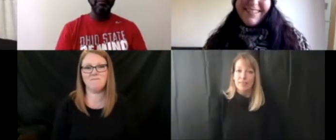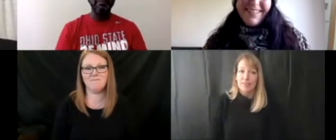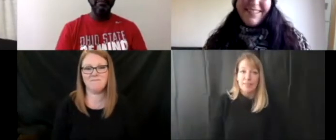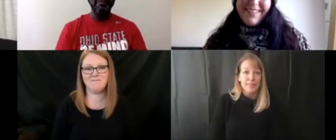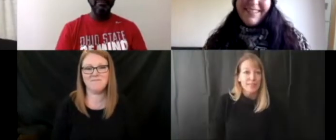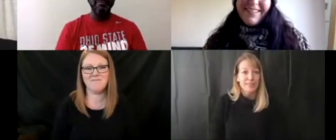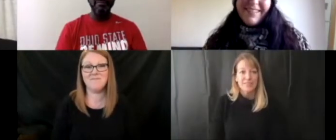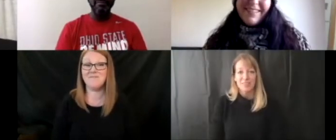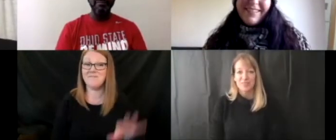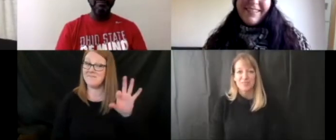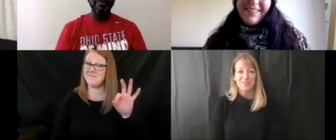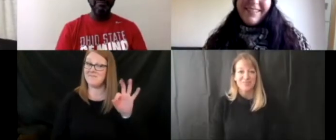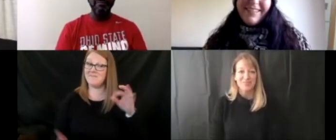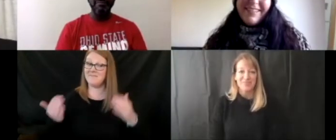nine preschoolers dancing